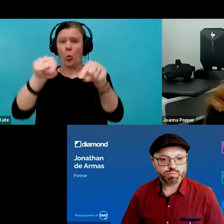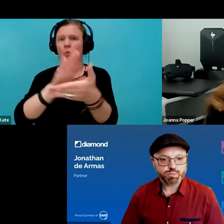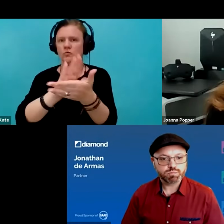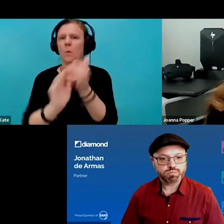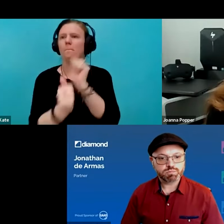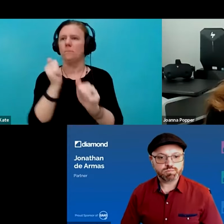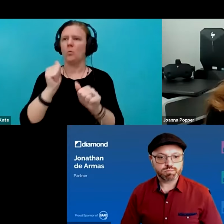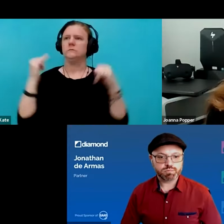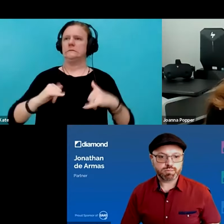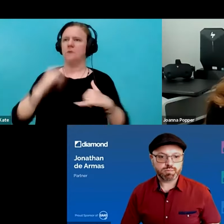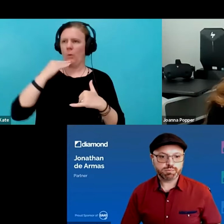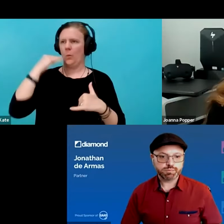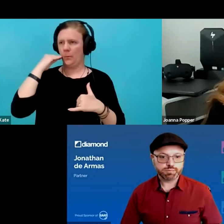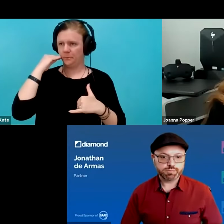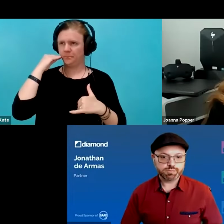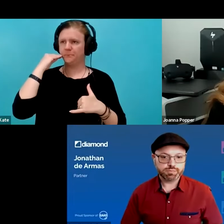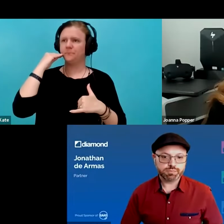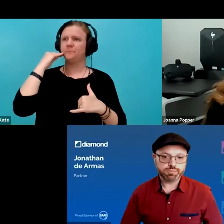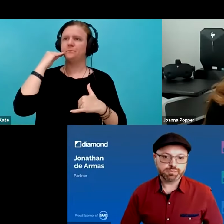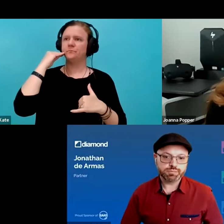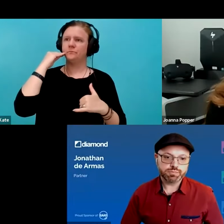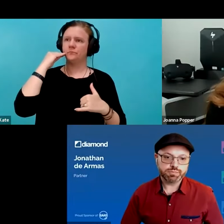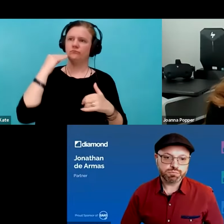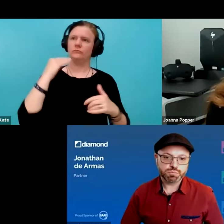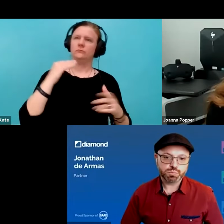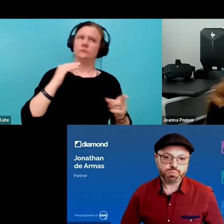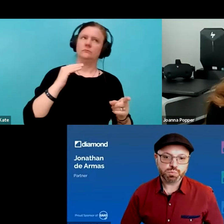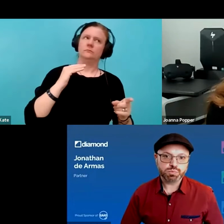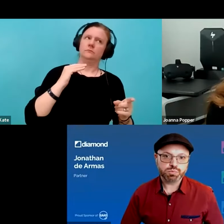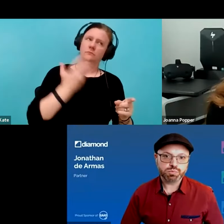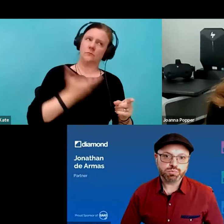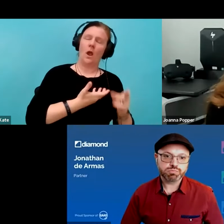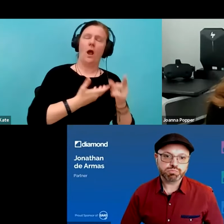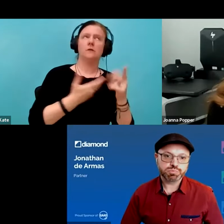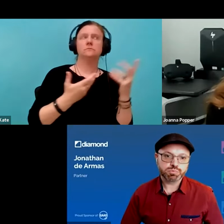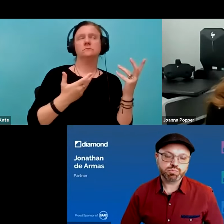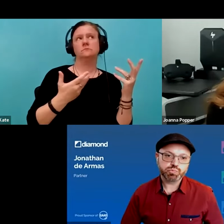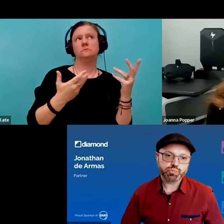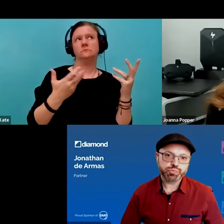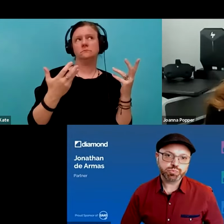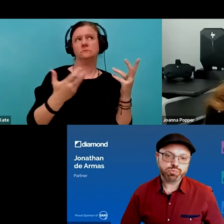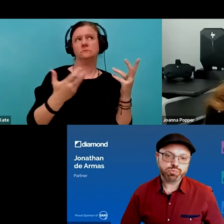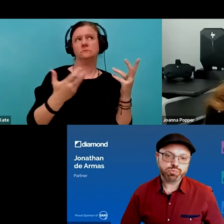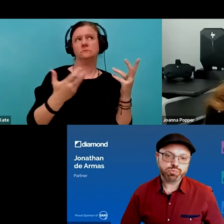Joanna Popper: Enterprise was a frame about 30 about 30% of people think that